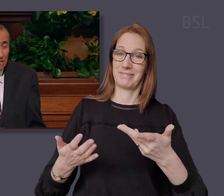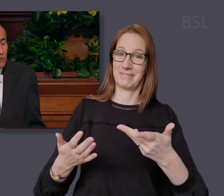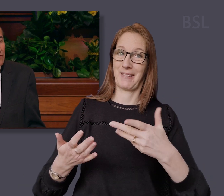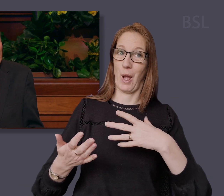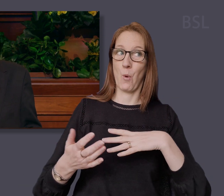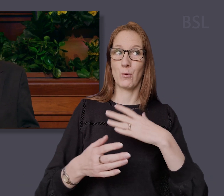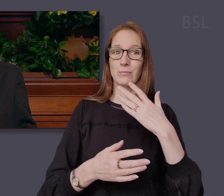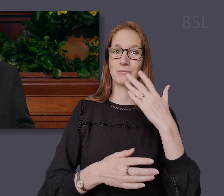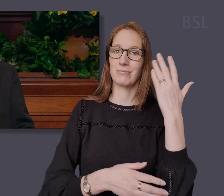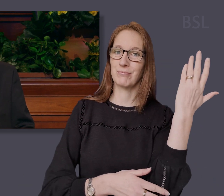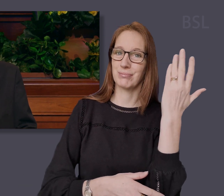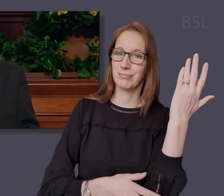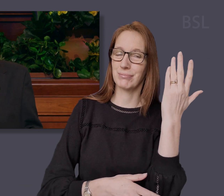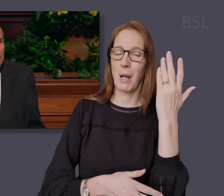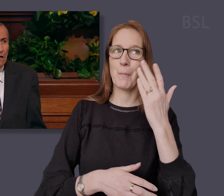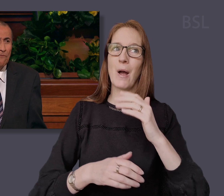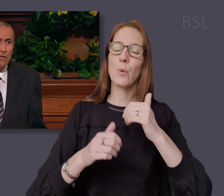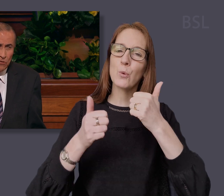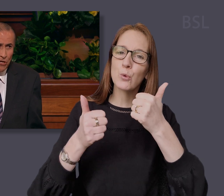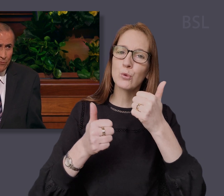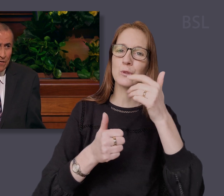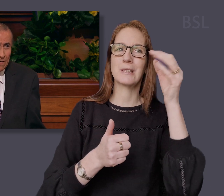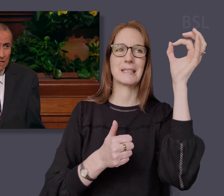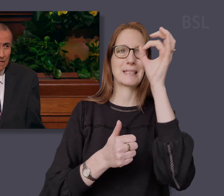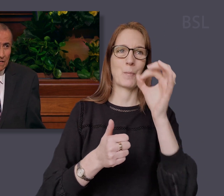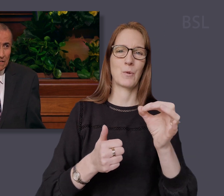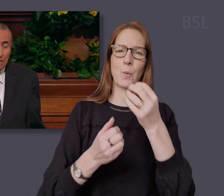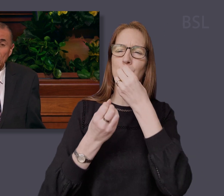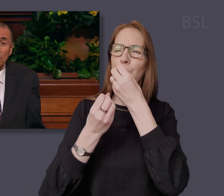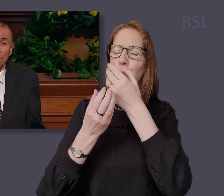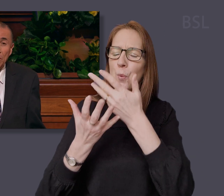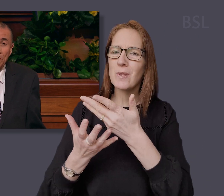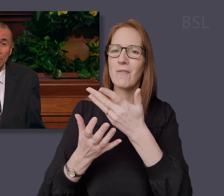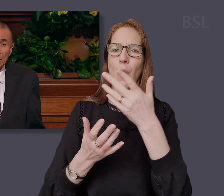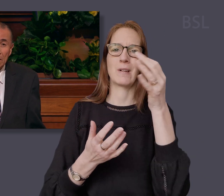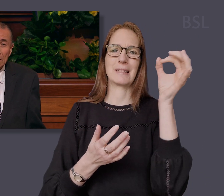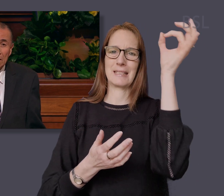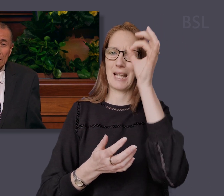So today, I wish to speak of the Good Shepherd, the Beautiful Shepherd,